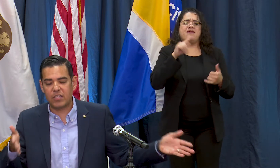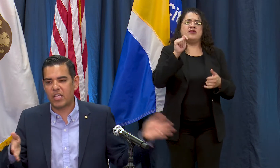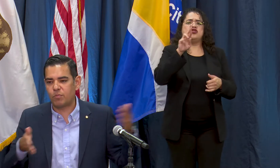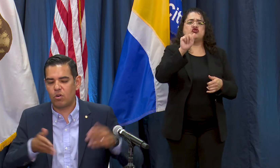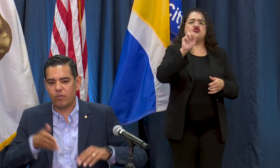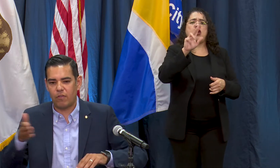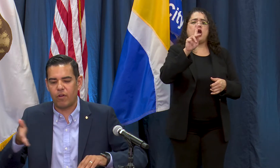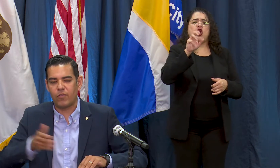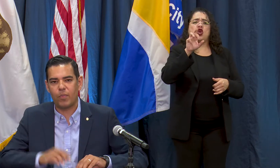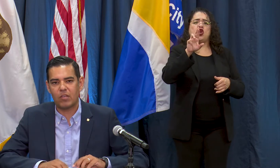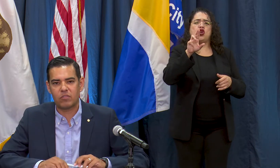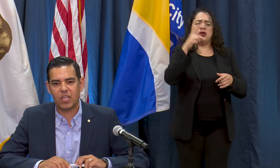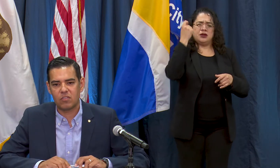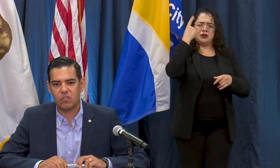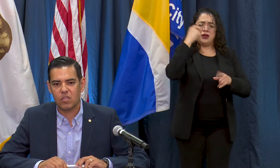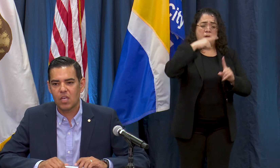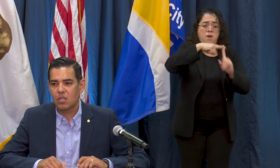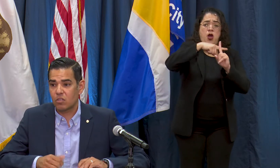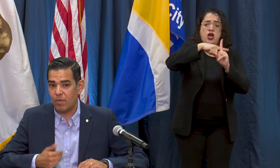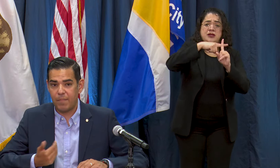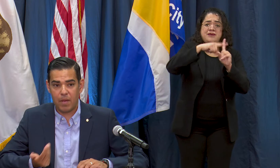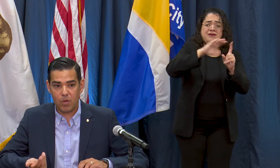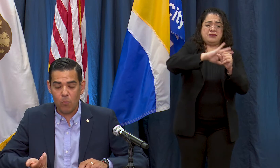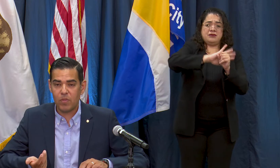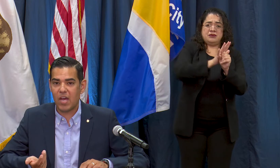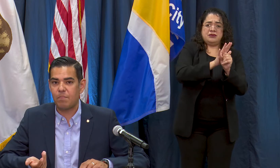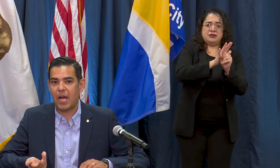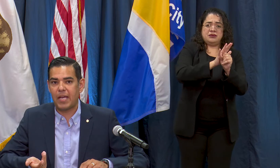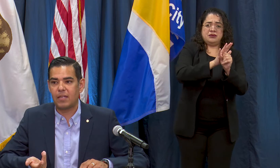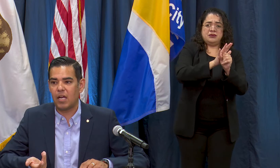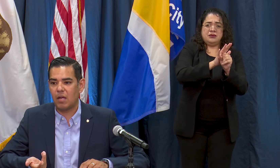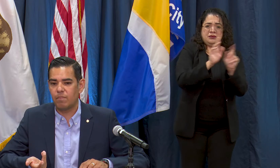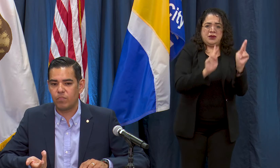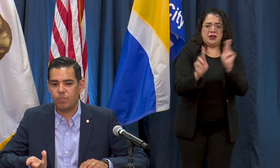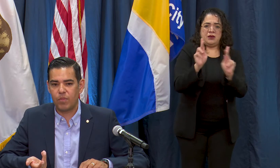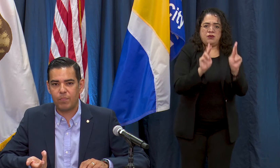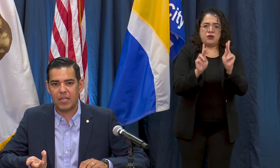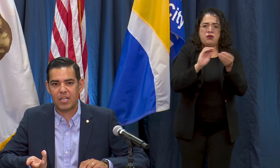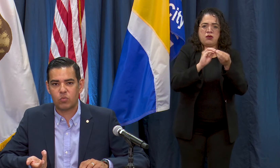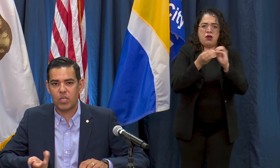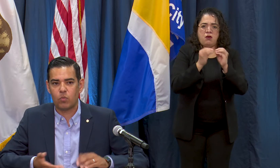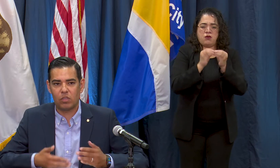dashboard of the positive cases so I'm hoping that by next week we'll